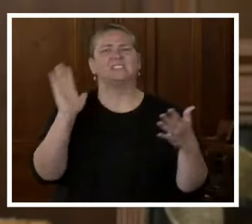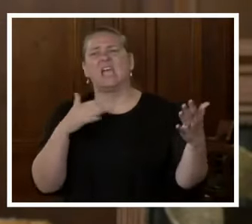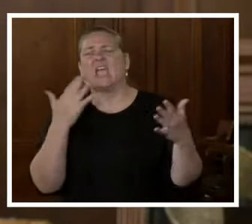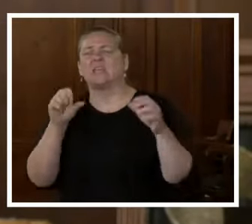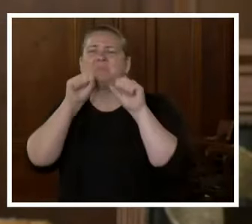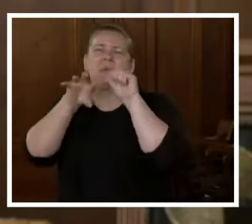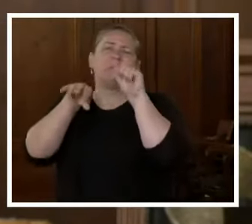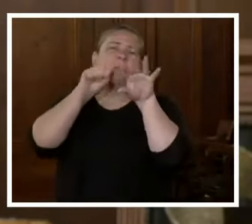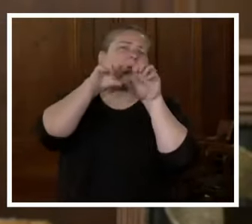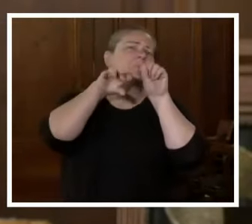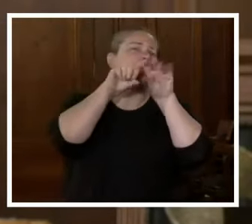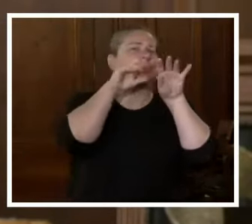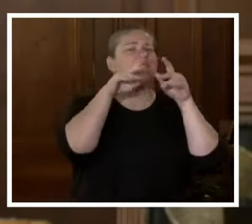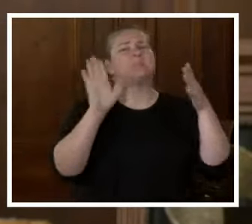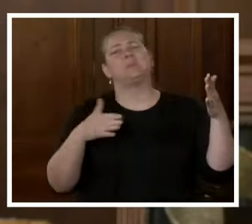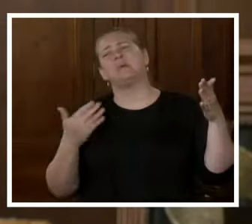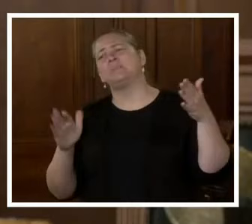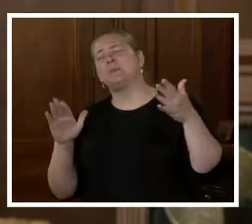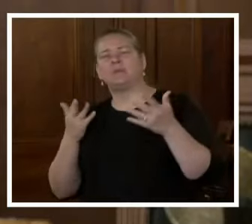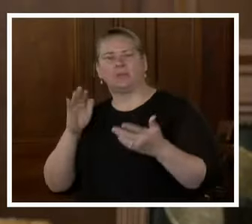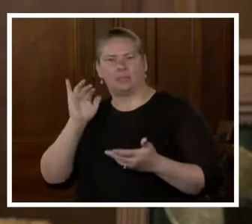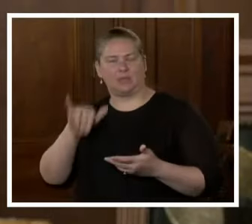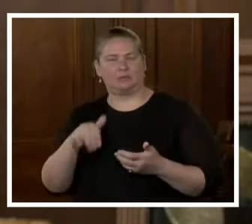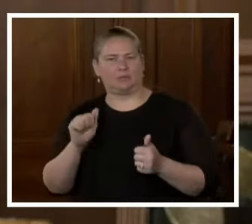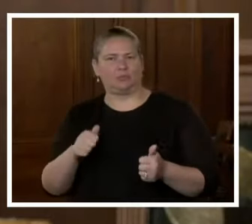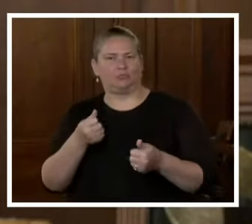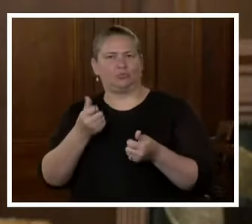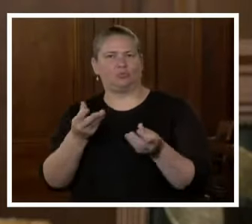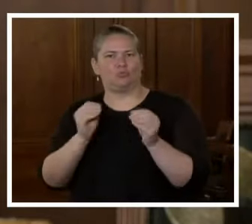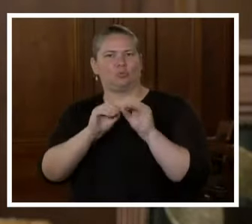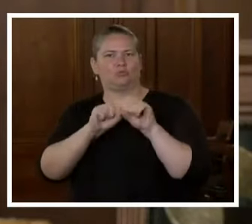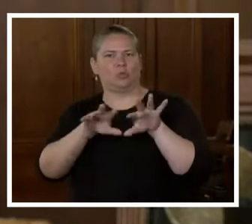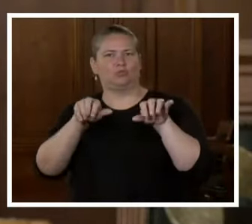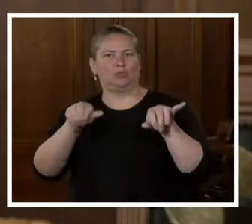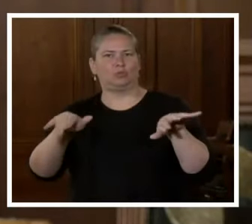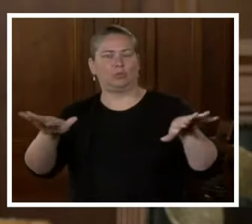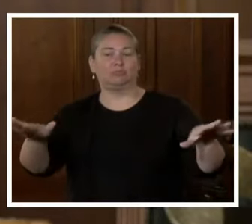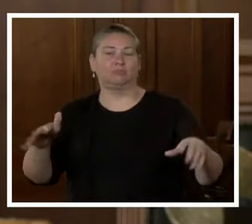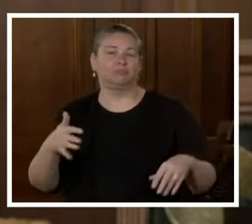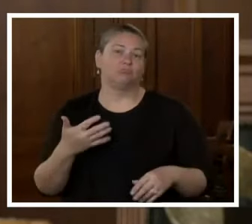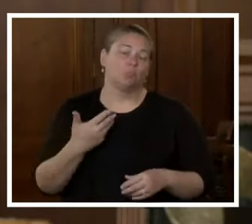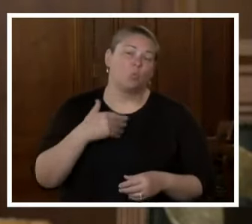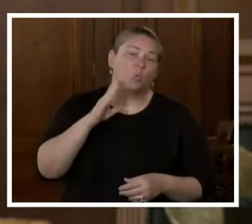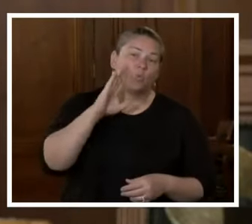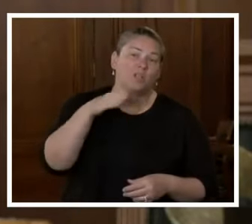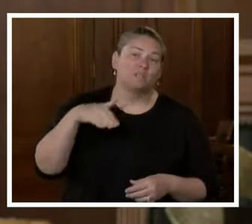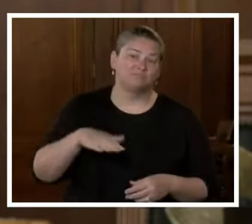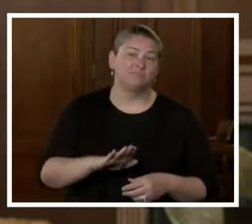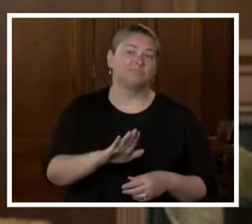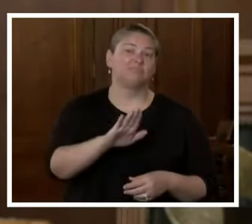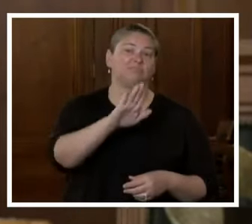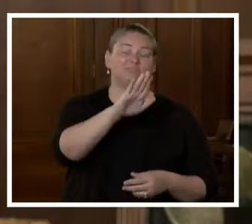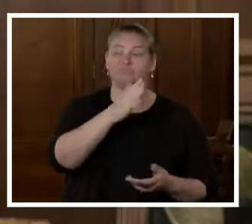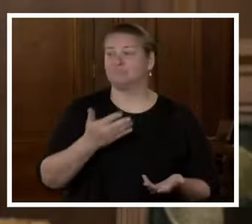TRY TO FOLLOW OUR GUIDANCE, I URGE YOU. AND THEN JUST BE KIND TO EACH OTHER AND LET'S GET ALONG WITH